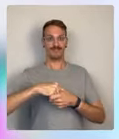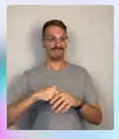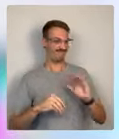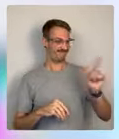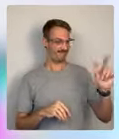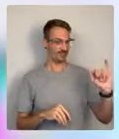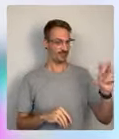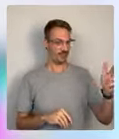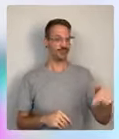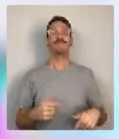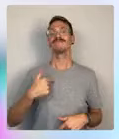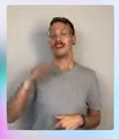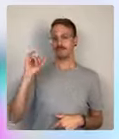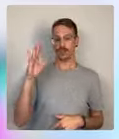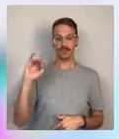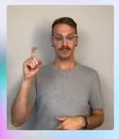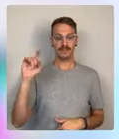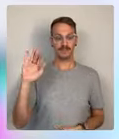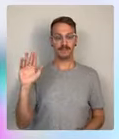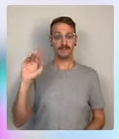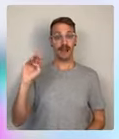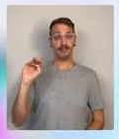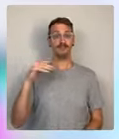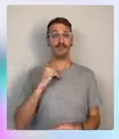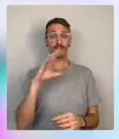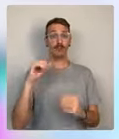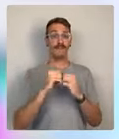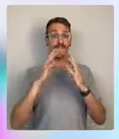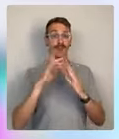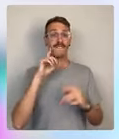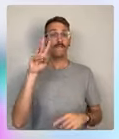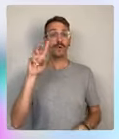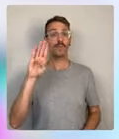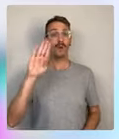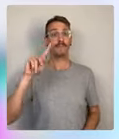I will kick it off to Josh. Sure, yeah, I'm Josh Buxbaum. I'm the Co-Founder of WebPurify.